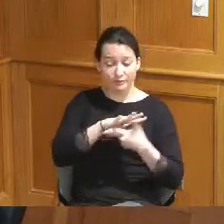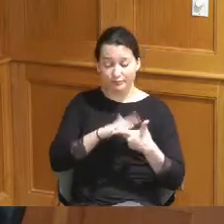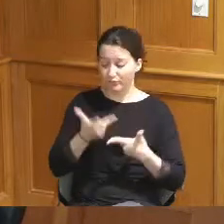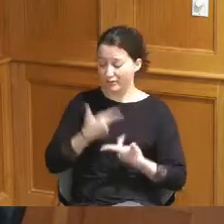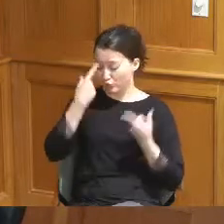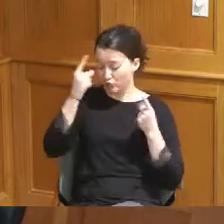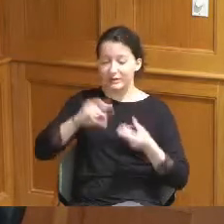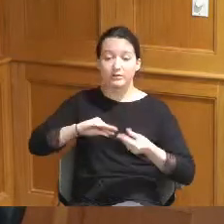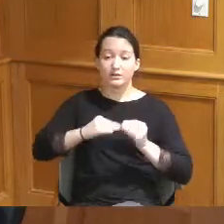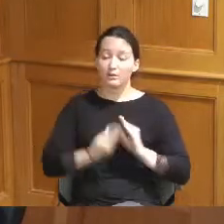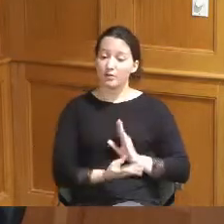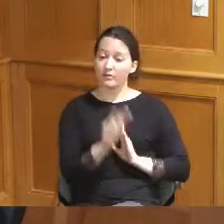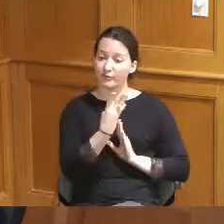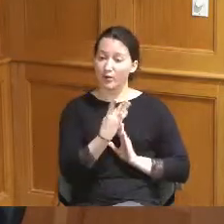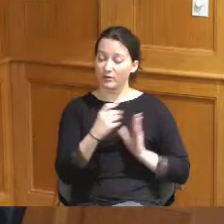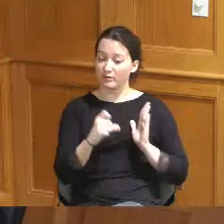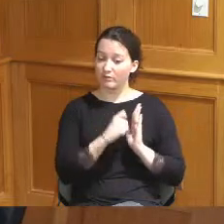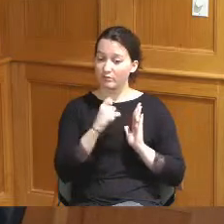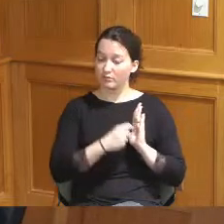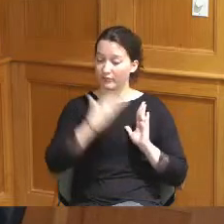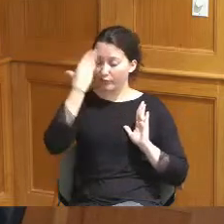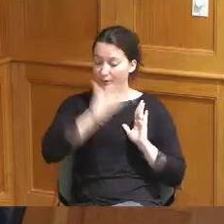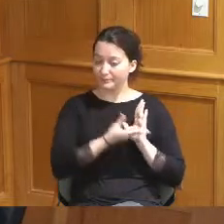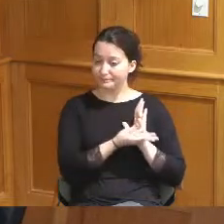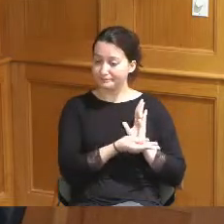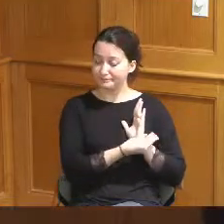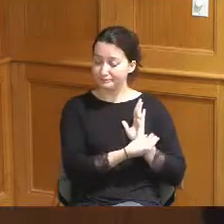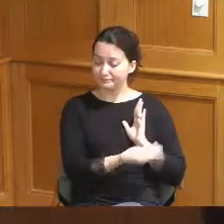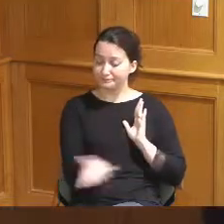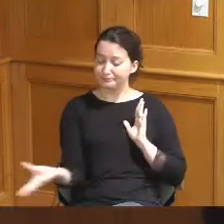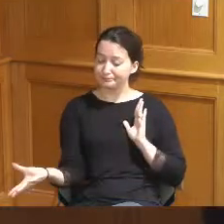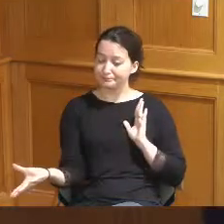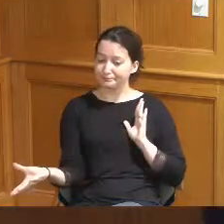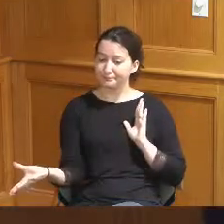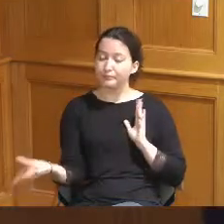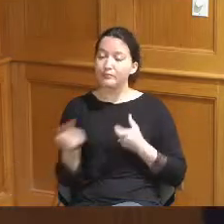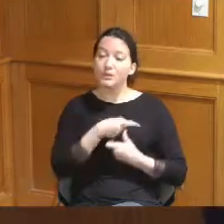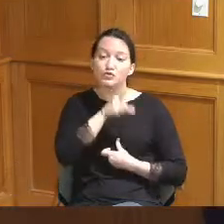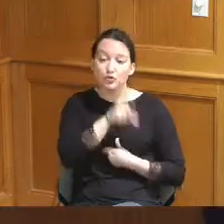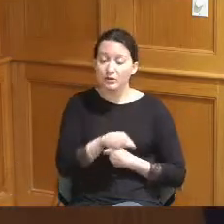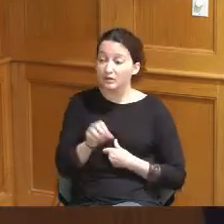four on the front page everyone can get a copy so I wanted to make sure people were watching because